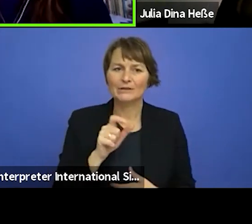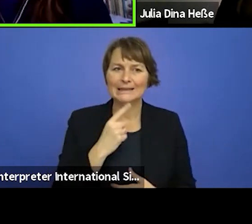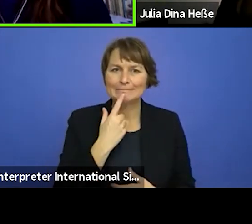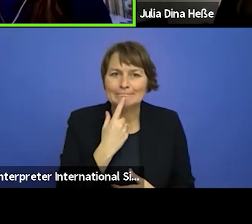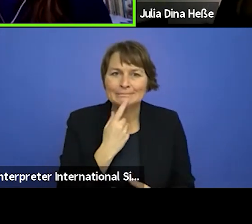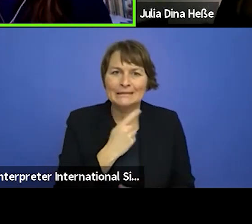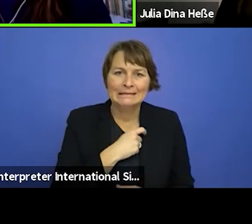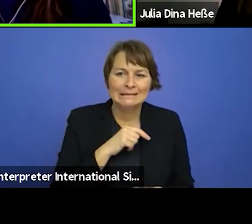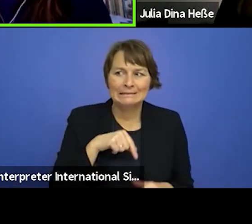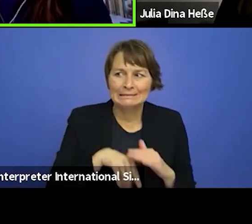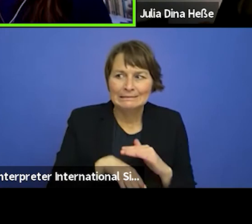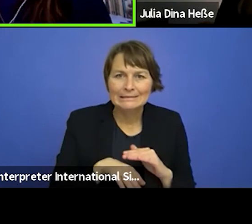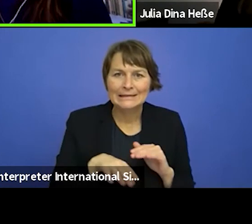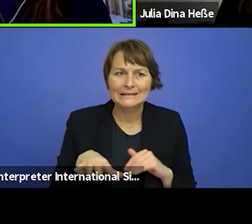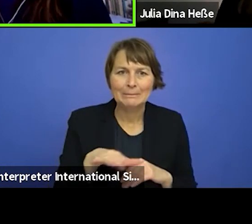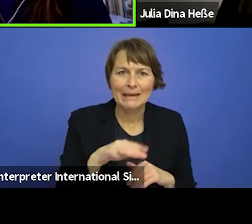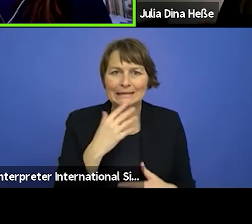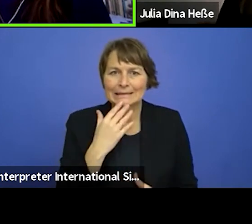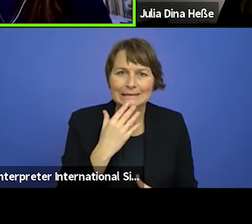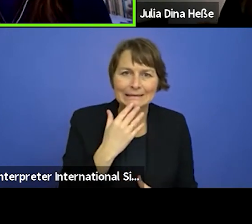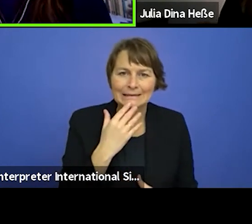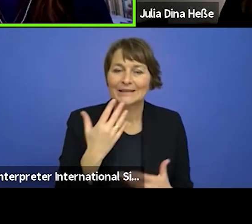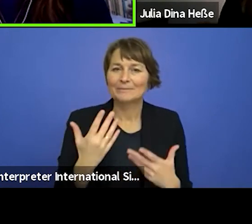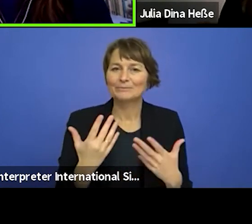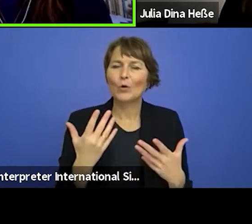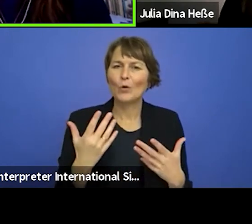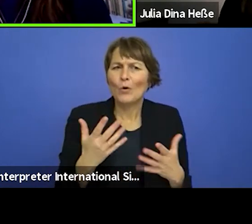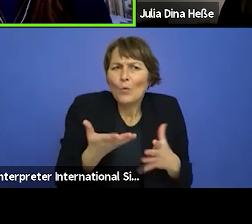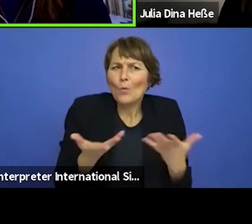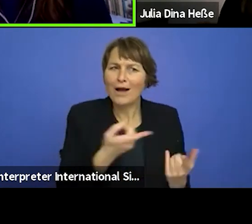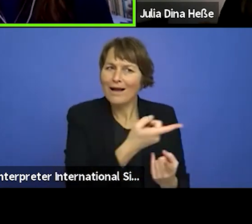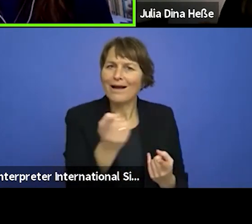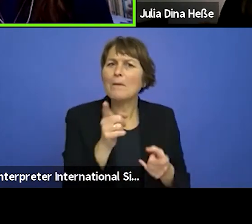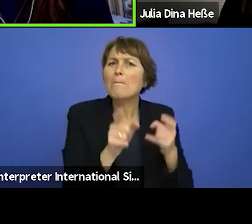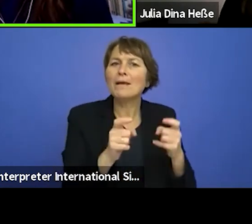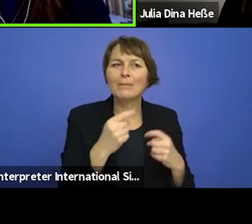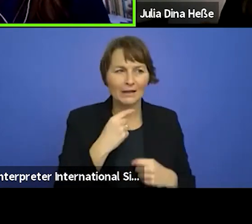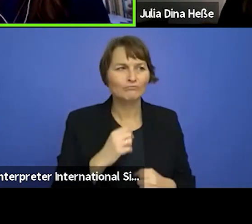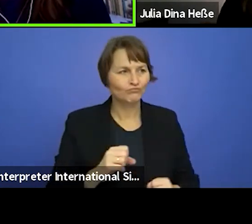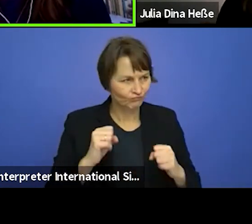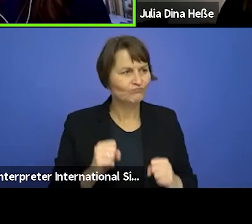what people or what motivates them to to take that courrage and and move them into